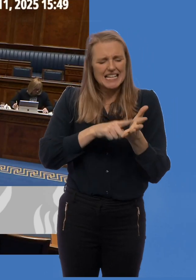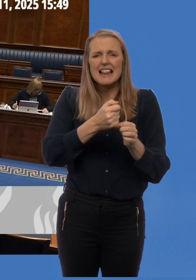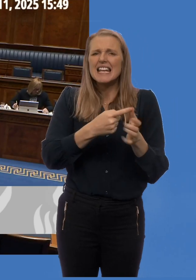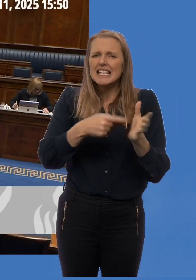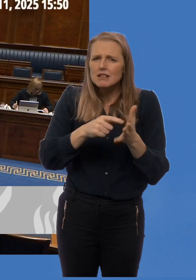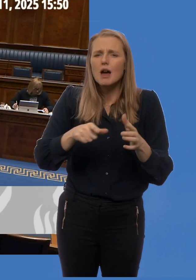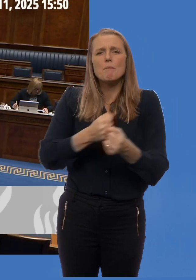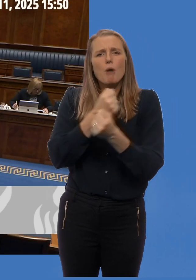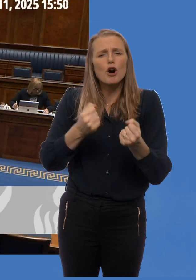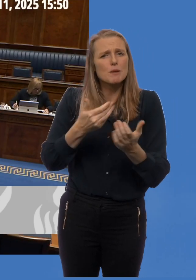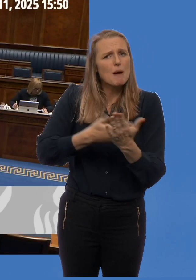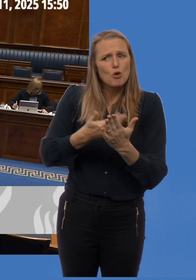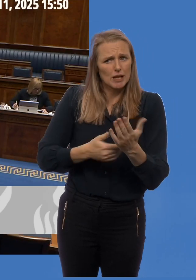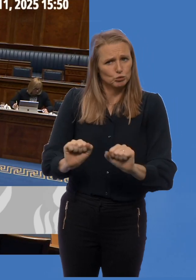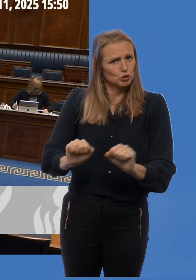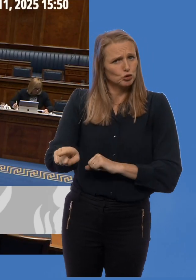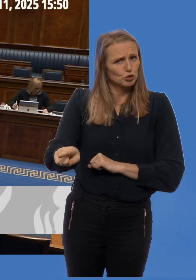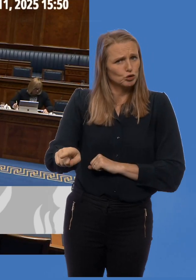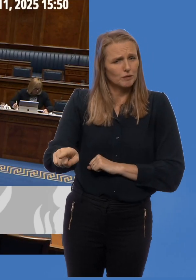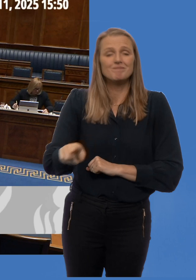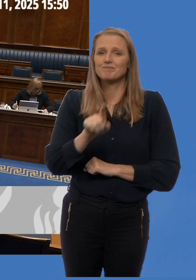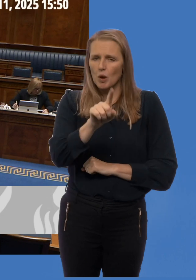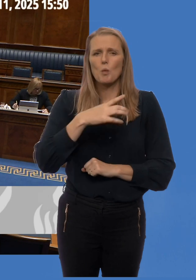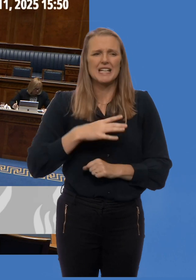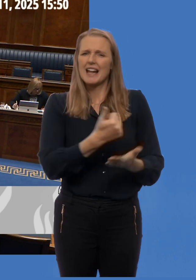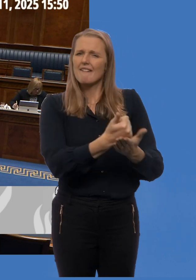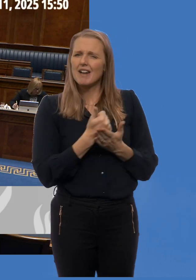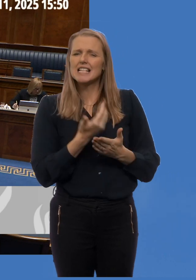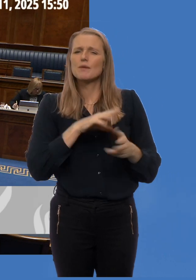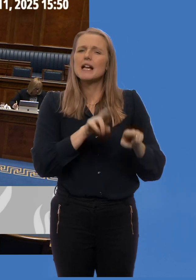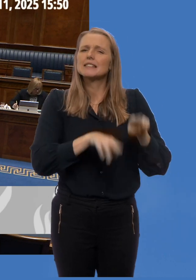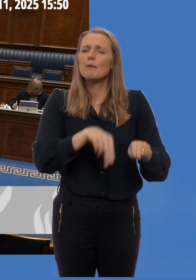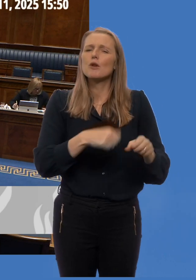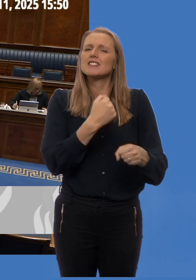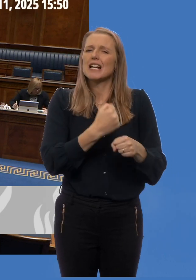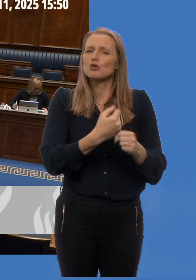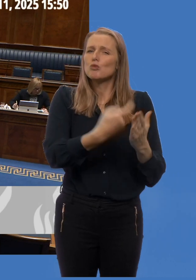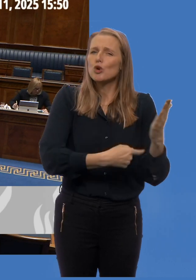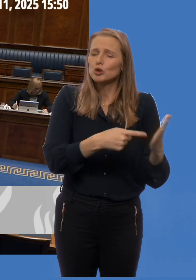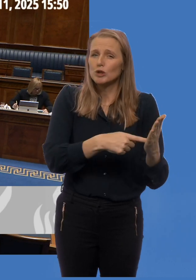the examiner of statutory rules, but we must allow sufficient time for the Department to provide the necessary documentation.